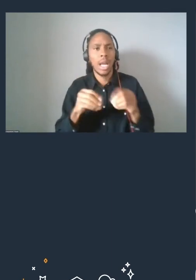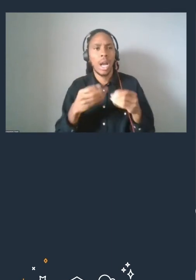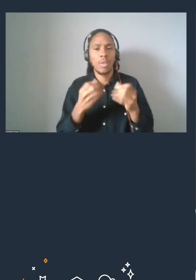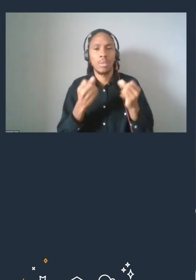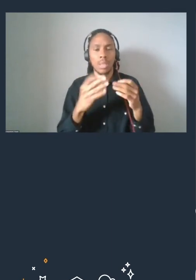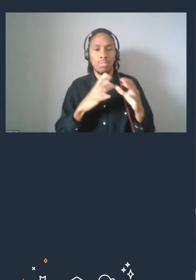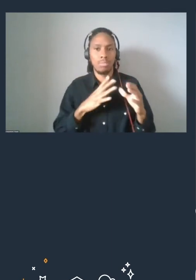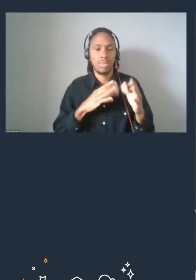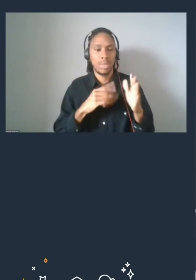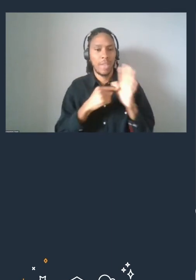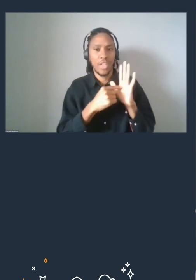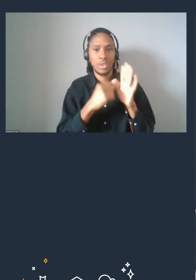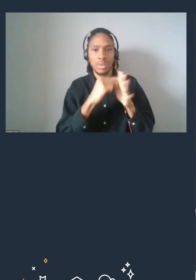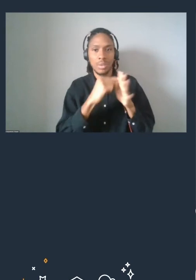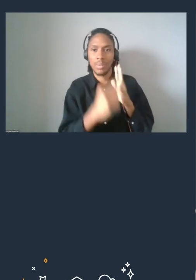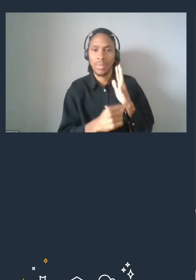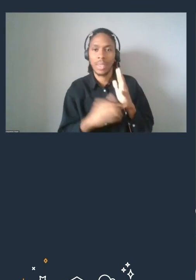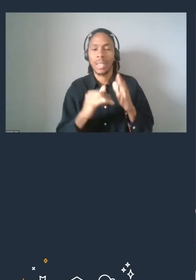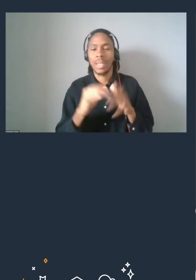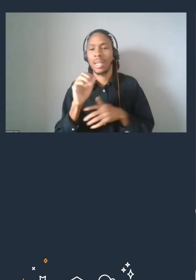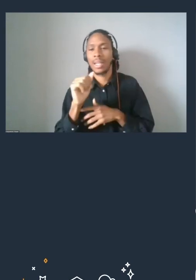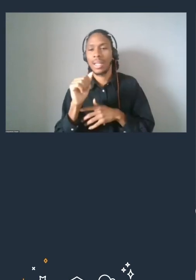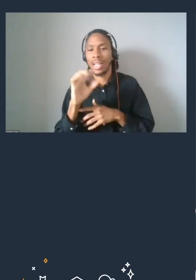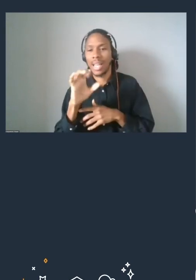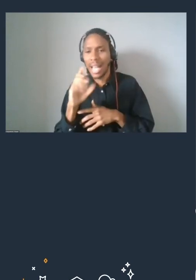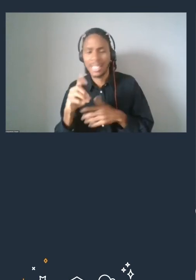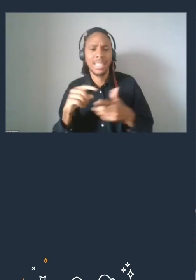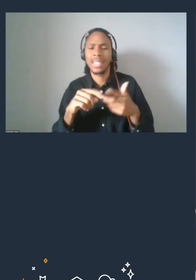such as sort of asset/transactional guarantee.